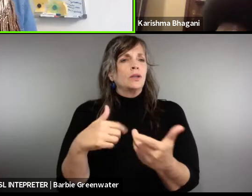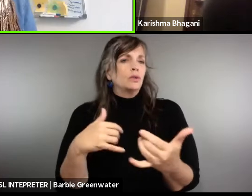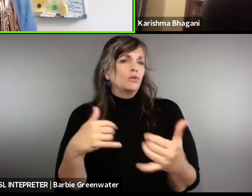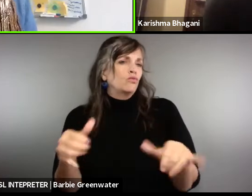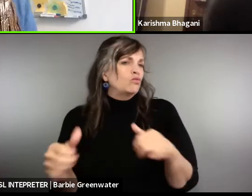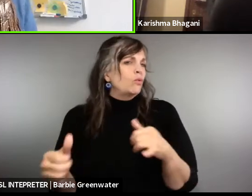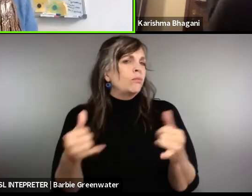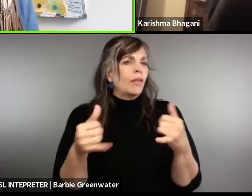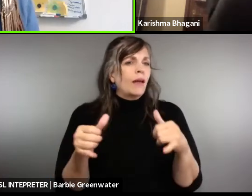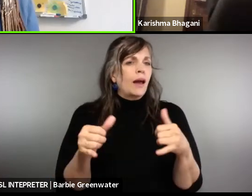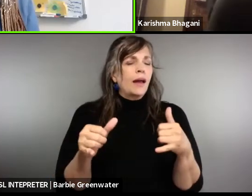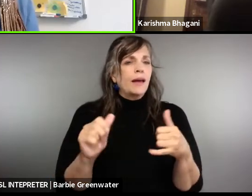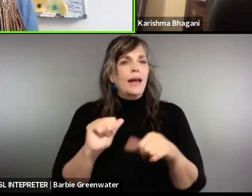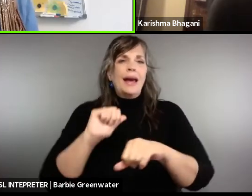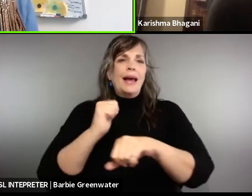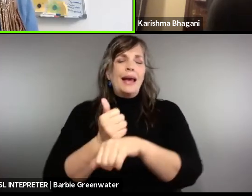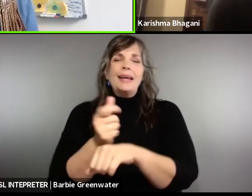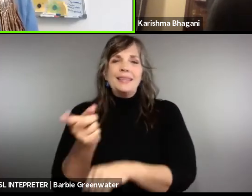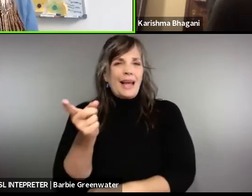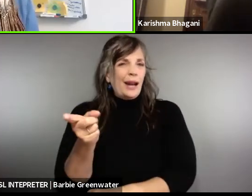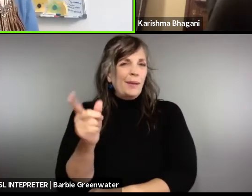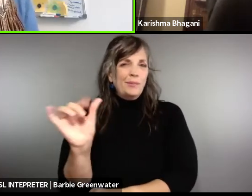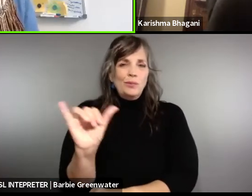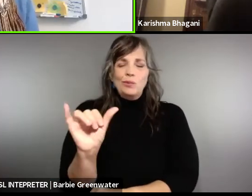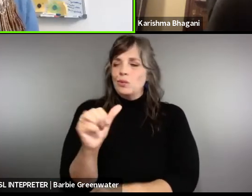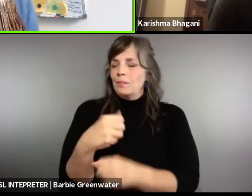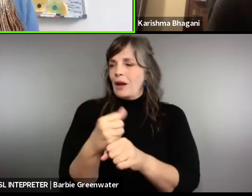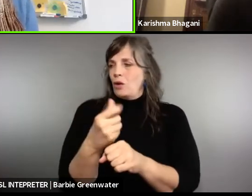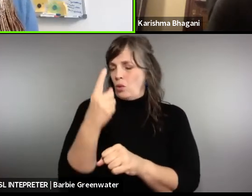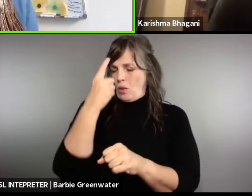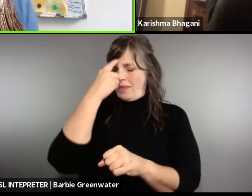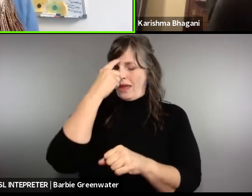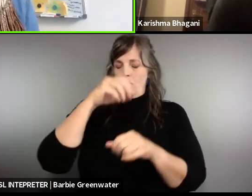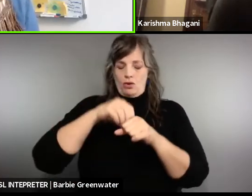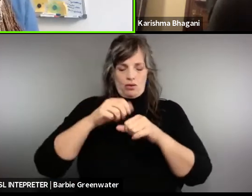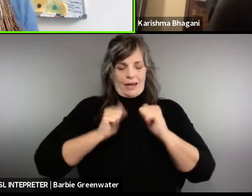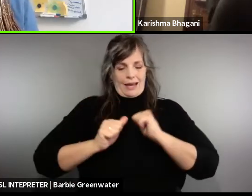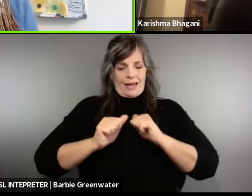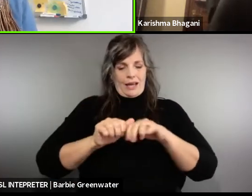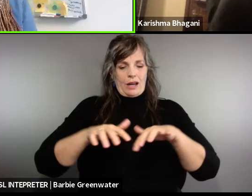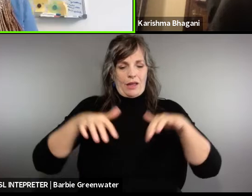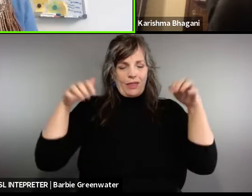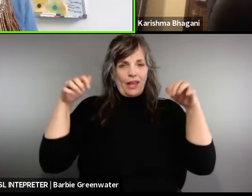And it sets up to make you think like you're in a theater, a venue space said,